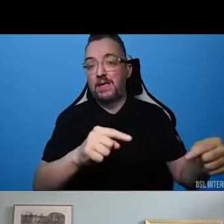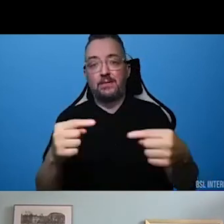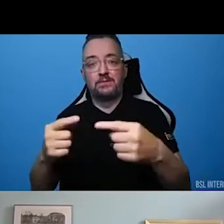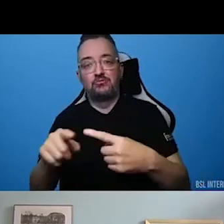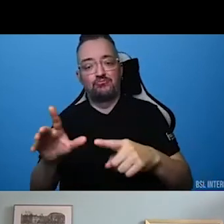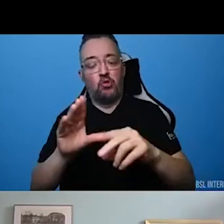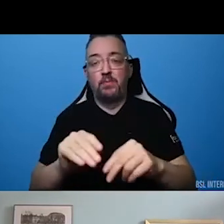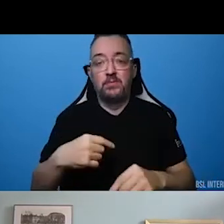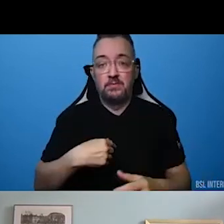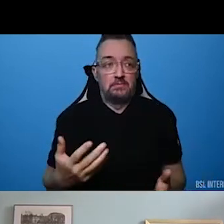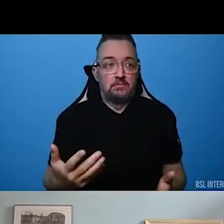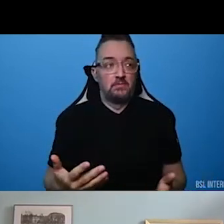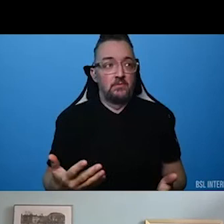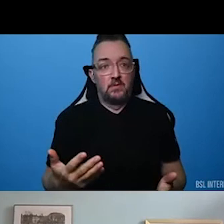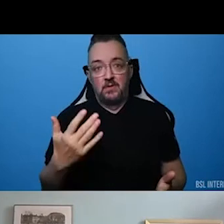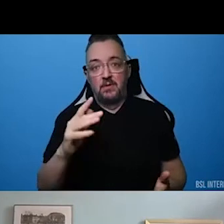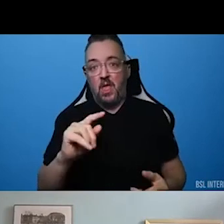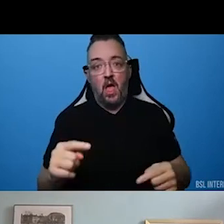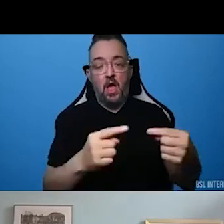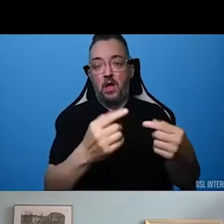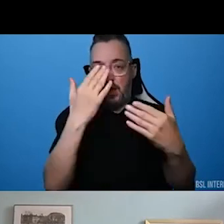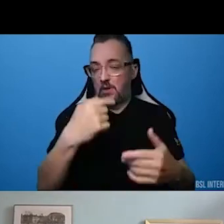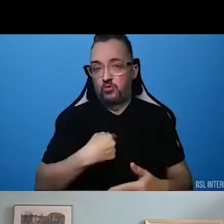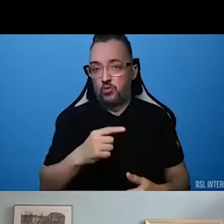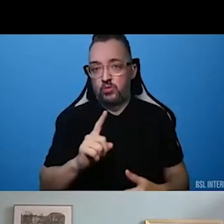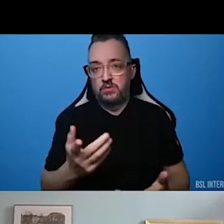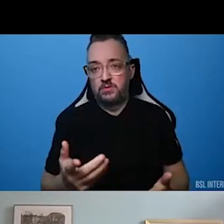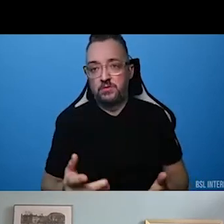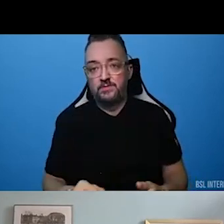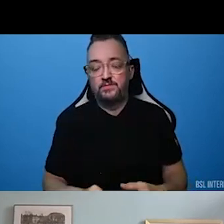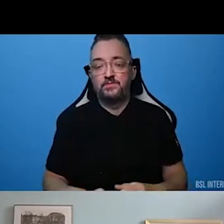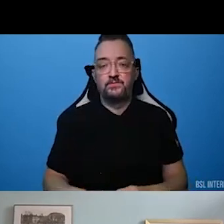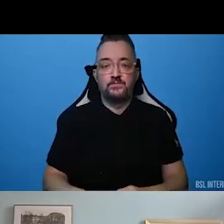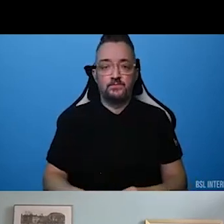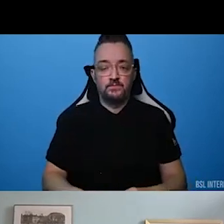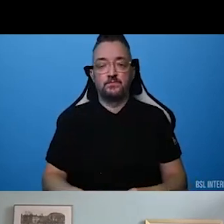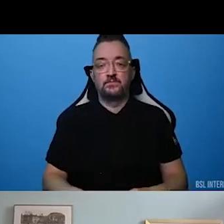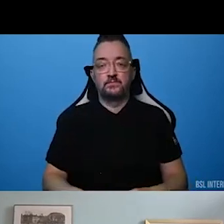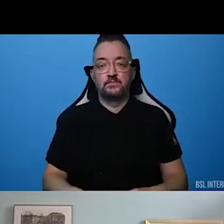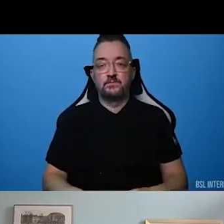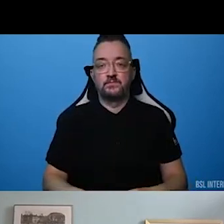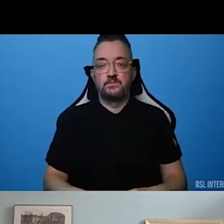I just can't think what they might be and it seems quite straightforward to me